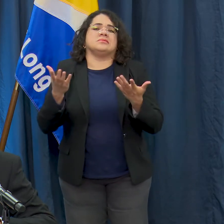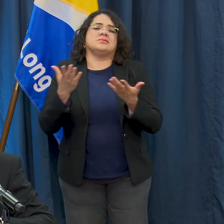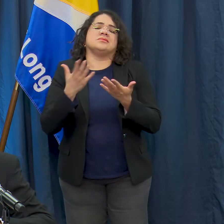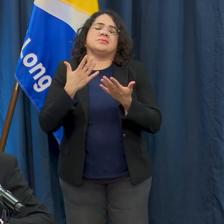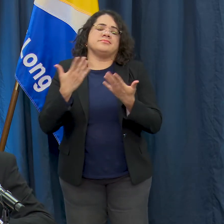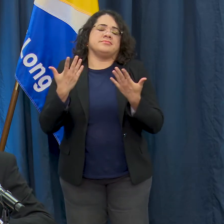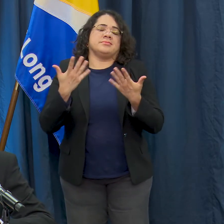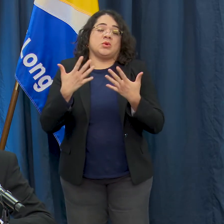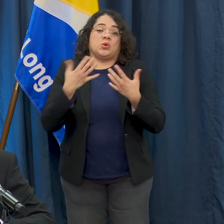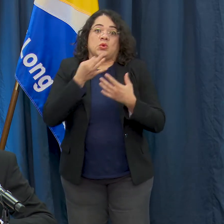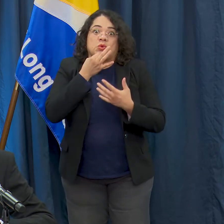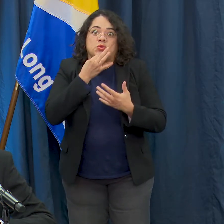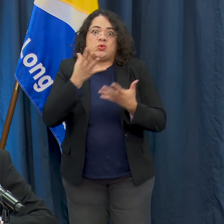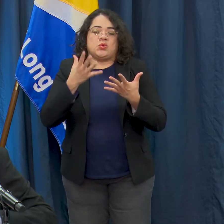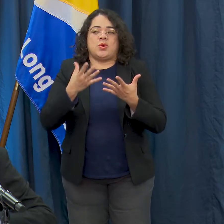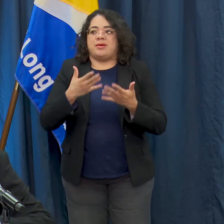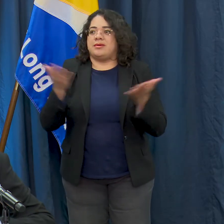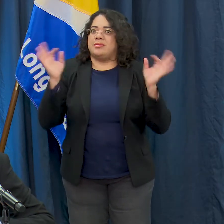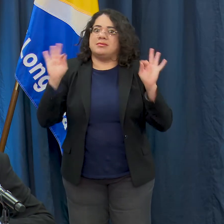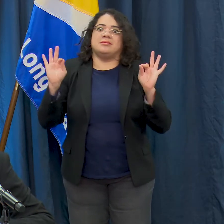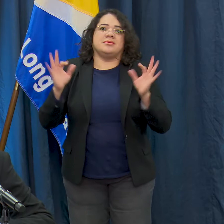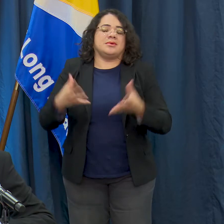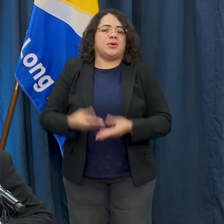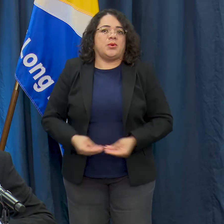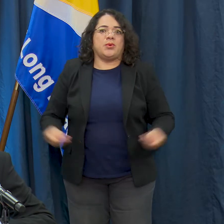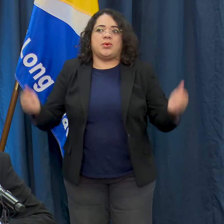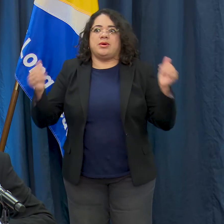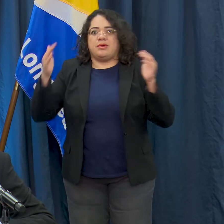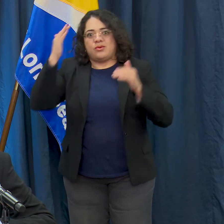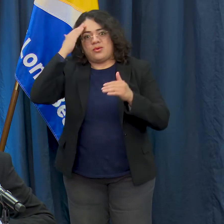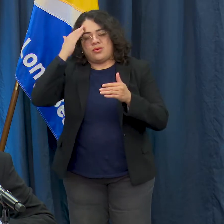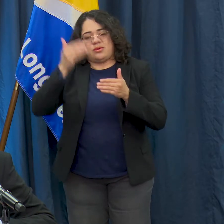So this weekend I wanted to talk about a few things that happened. The first was a